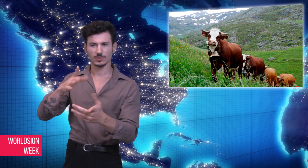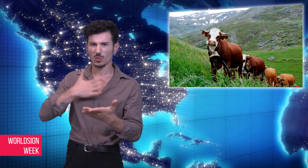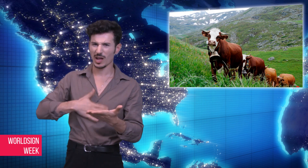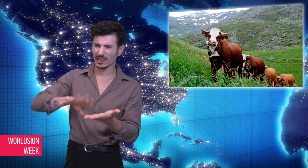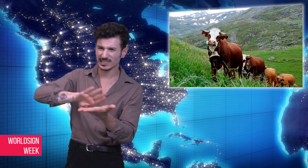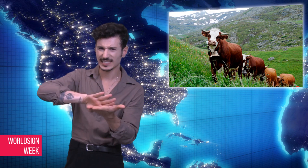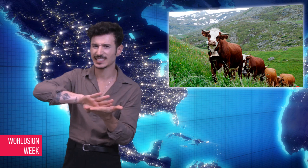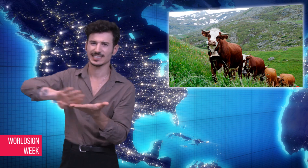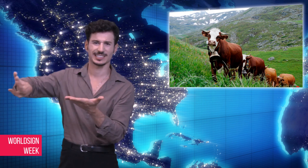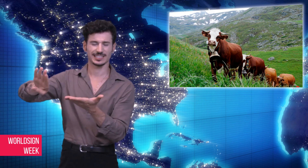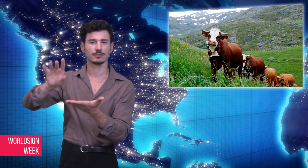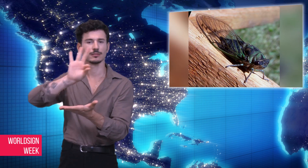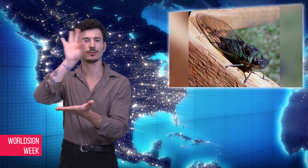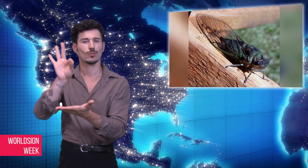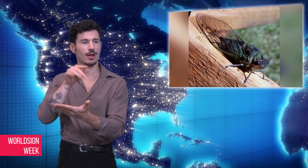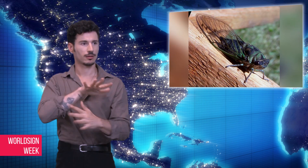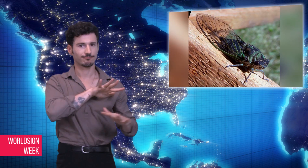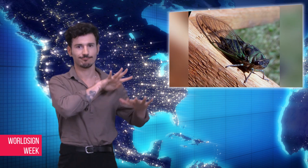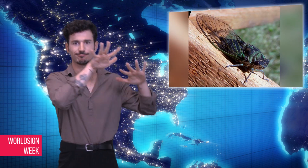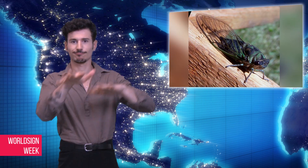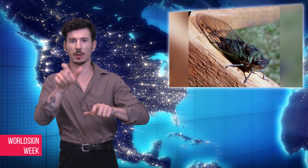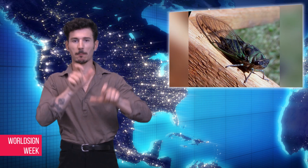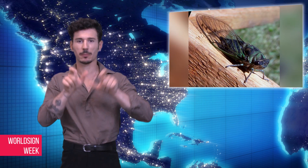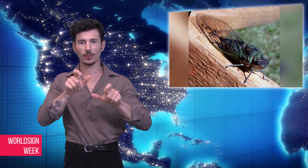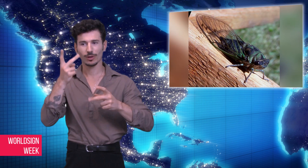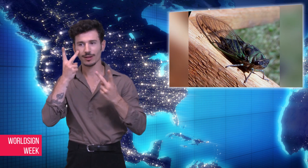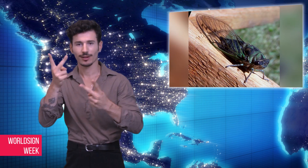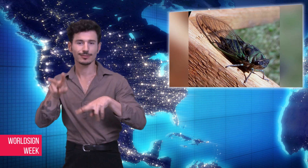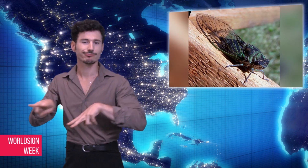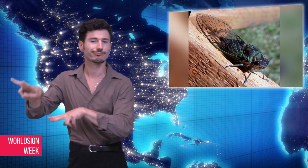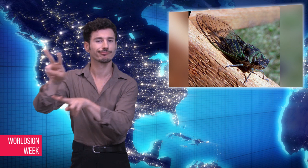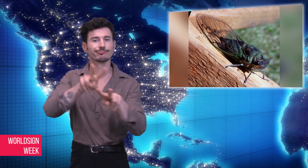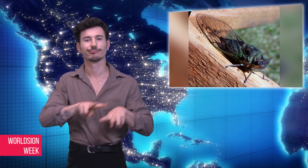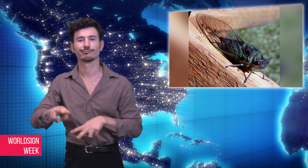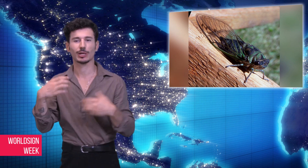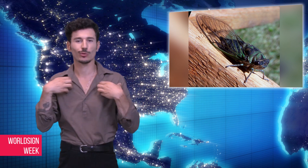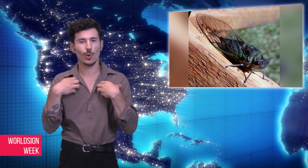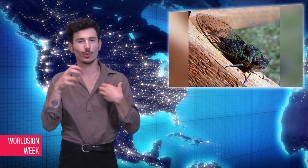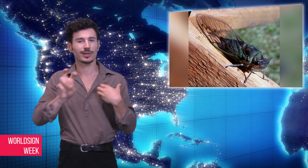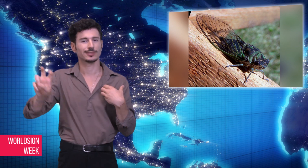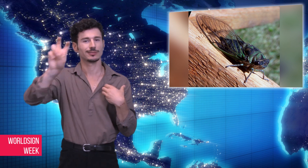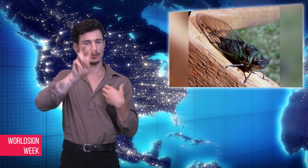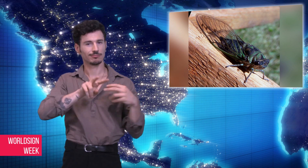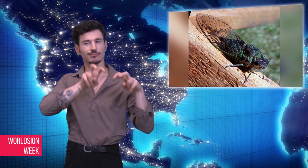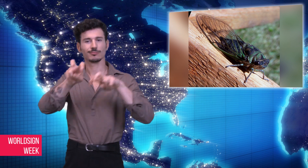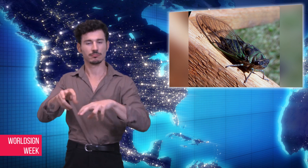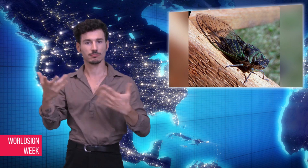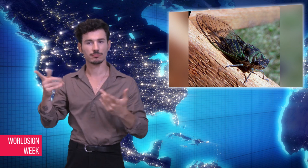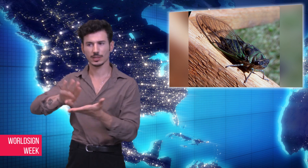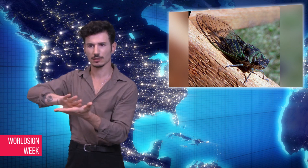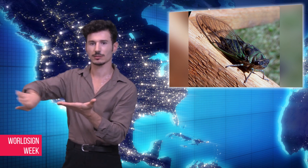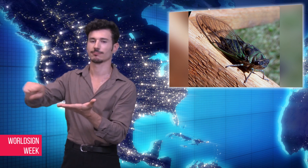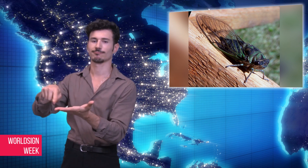out cicadas from a town to protect tourists from their